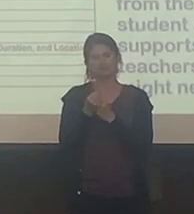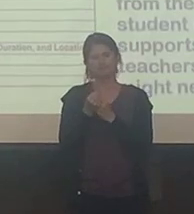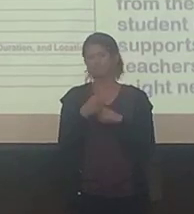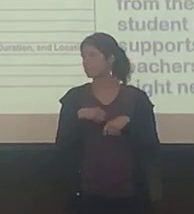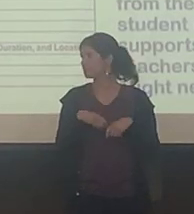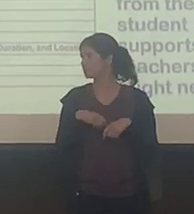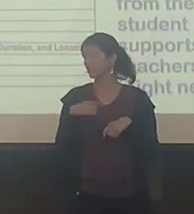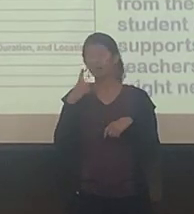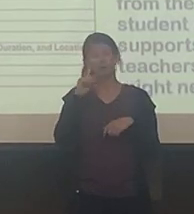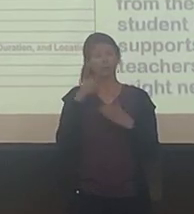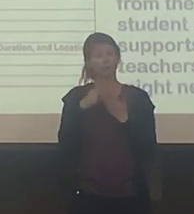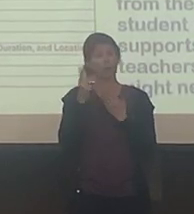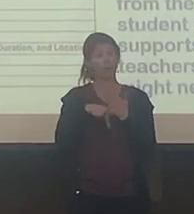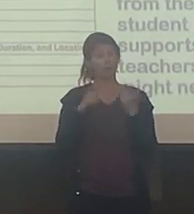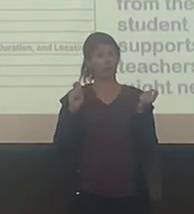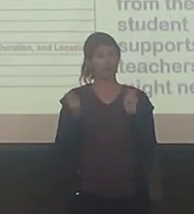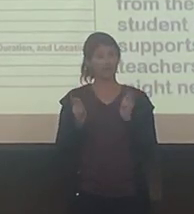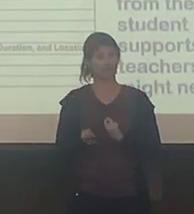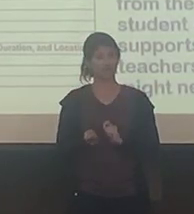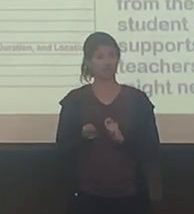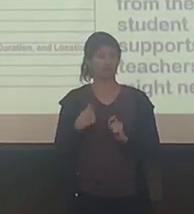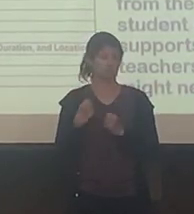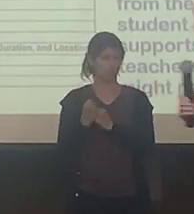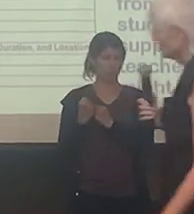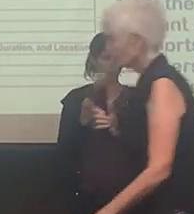for program modification supports this is something that might be just different from